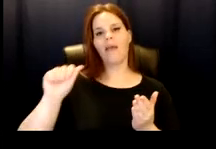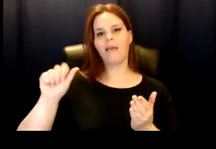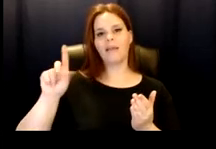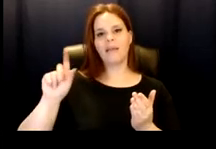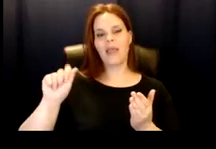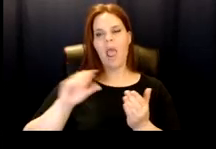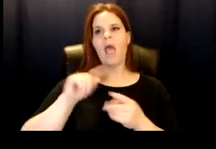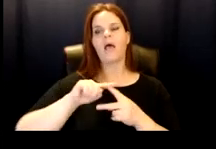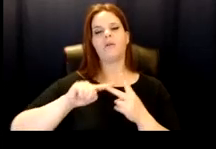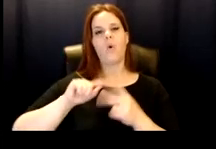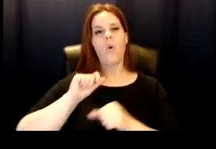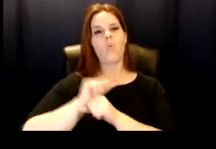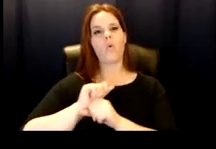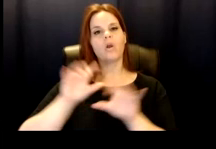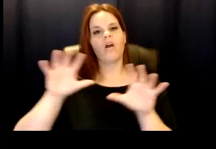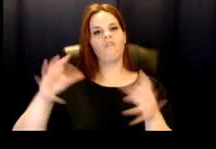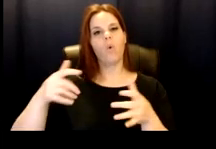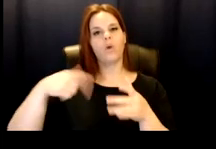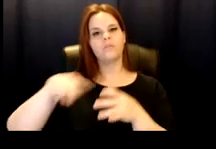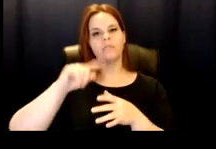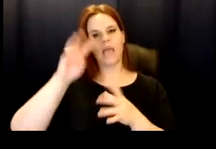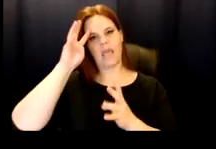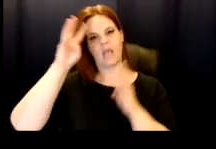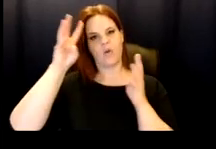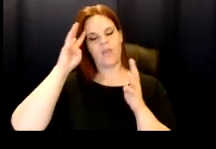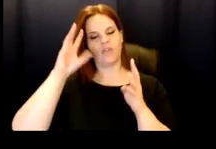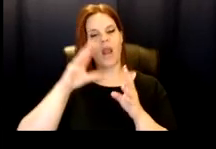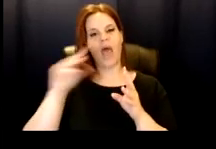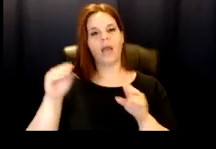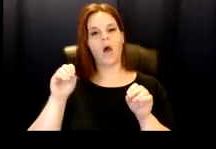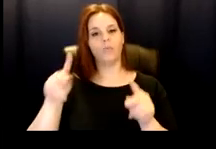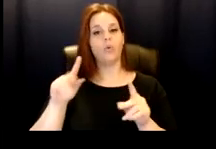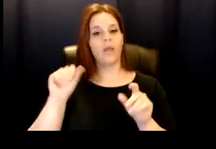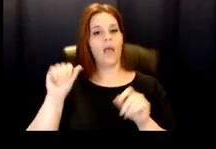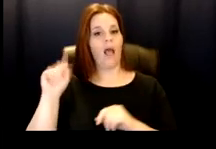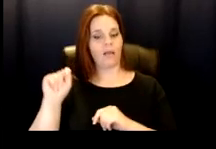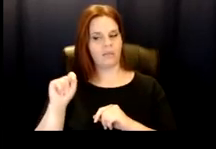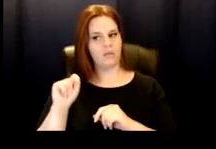Innovation and Opportunity Act were enacted to improve access and opportunity to jobs